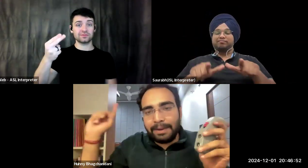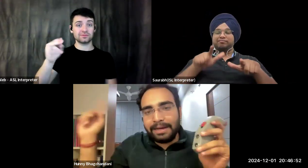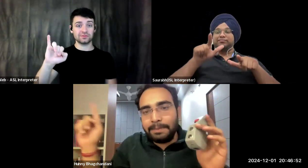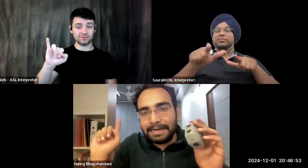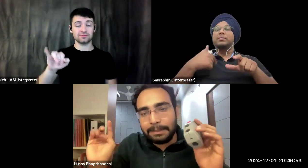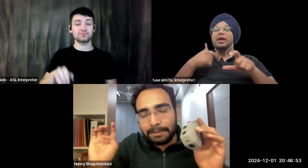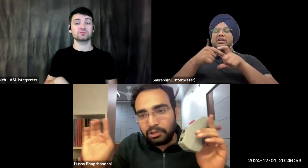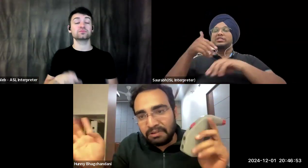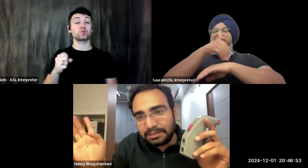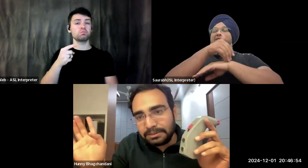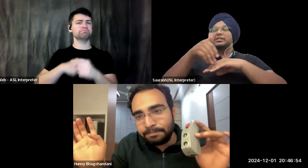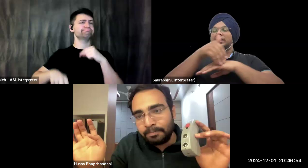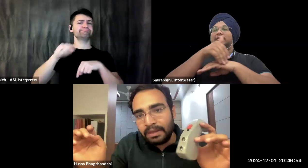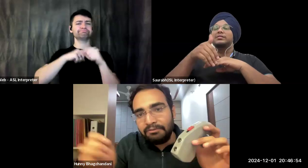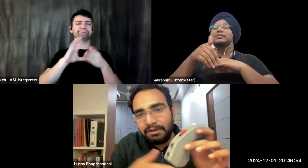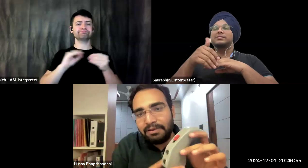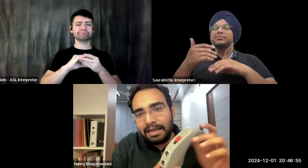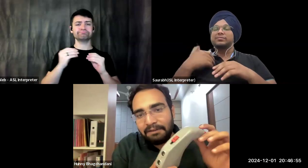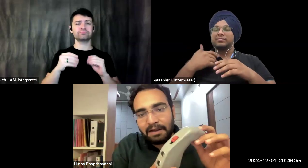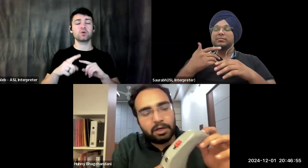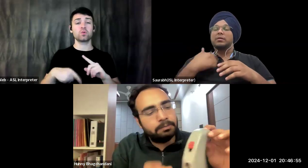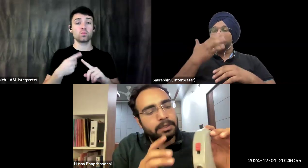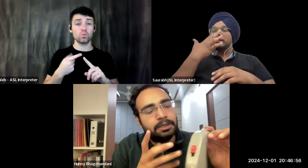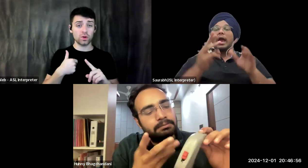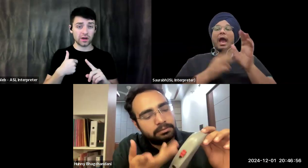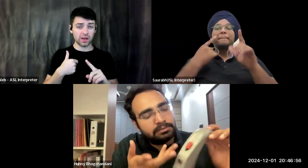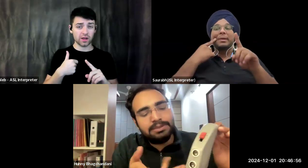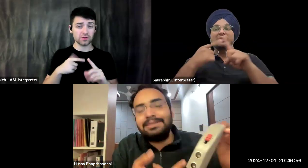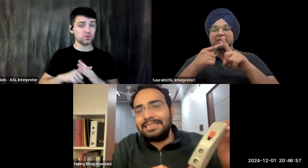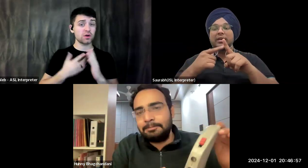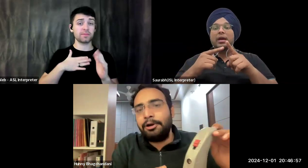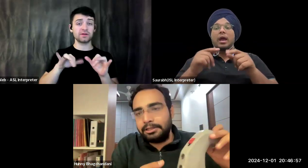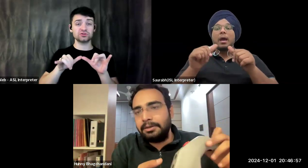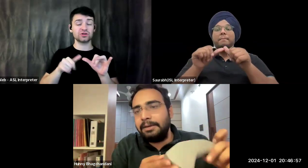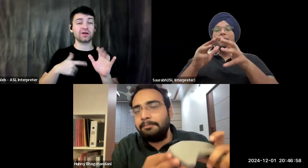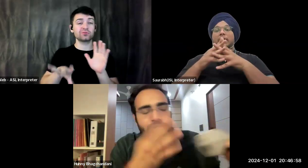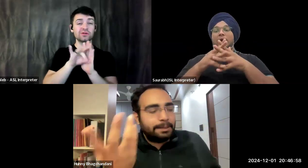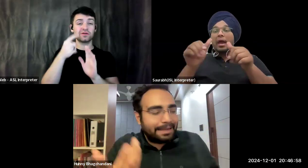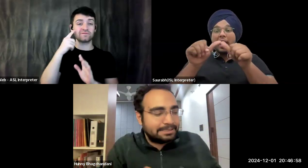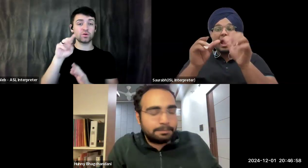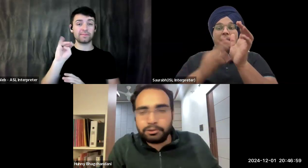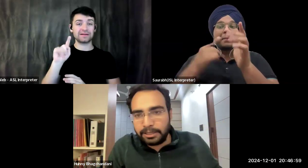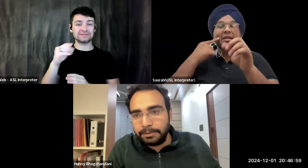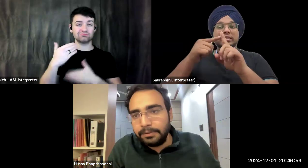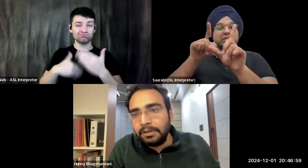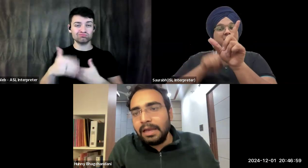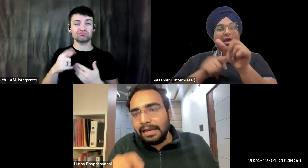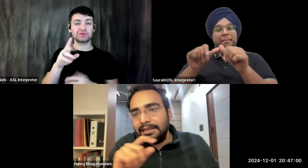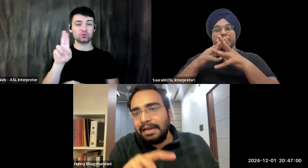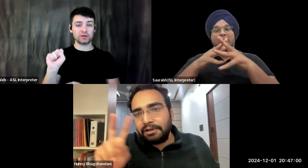I got selected into the MIT Media Lab in U.S. And when I have developed this product and prototype i can say prototype